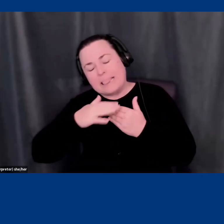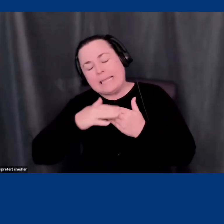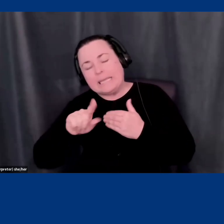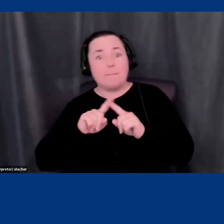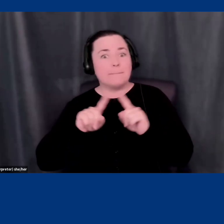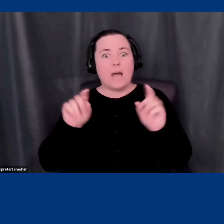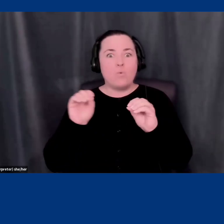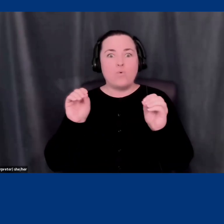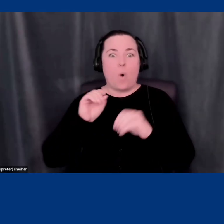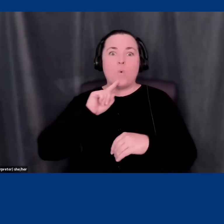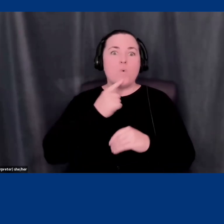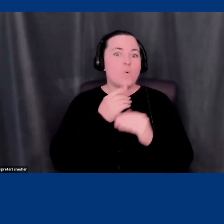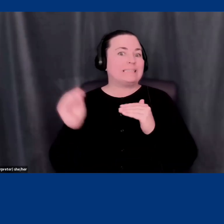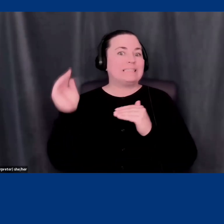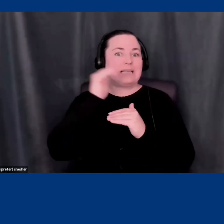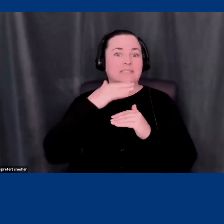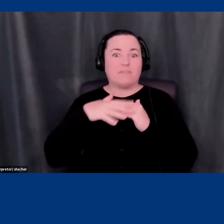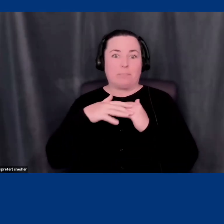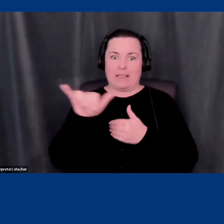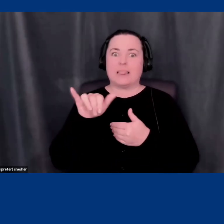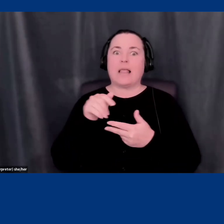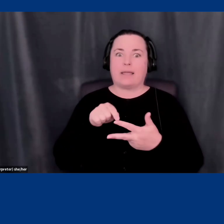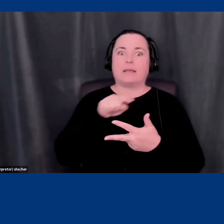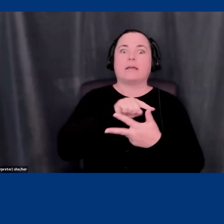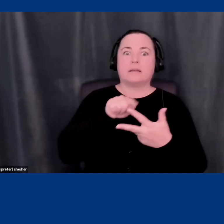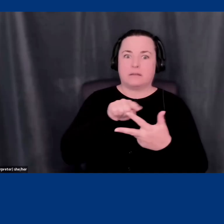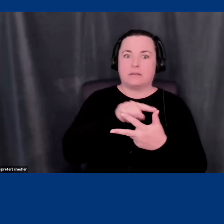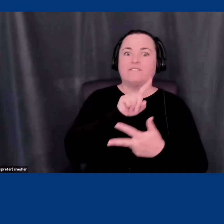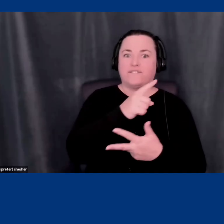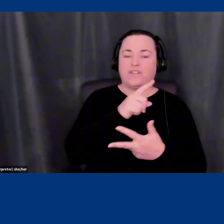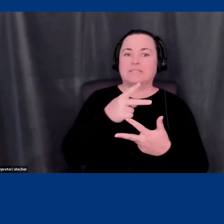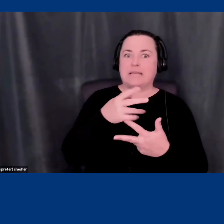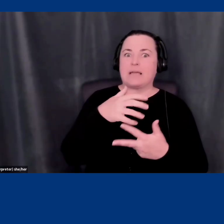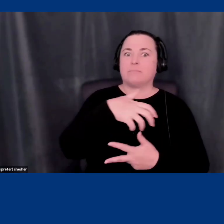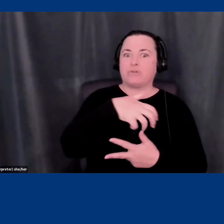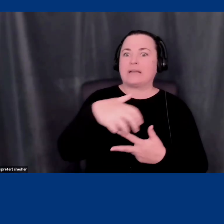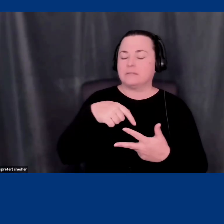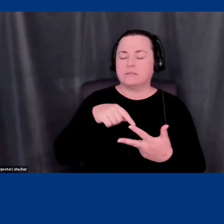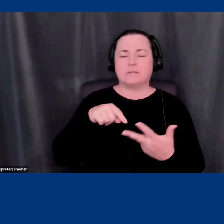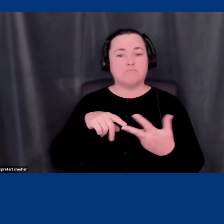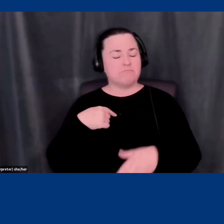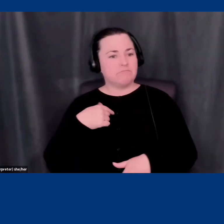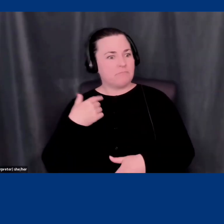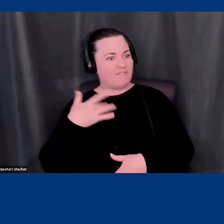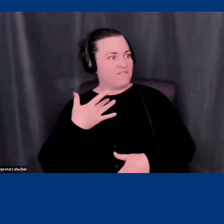excessive bleeding like my previous pregnancies. I was feeling better, I was getting up and starting